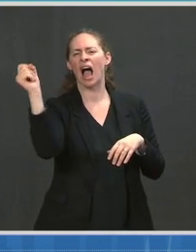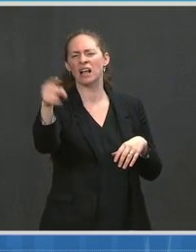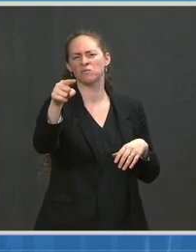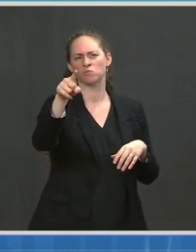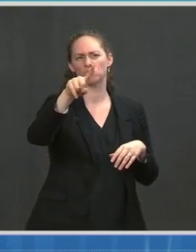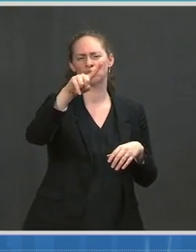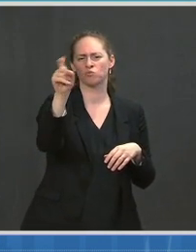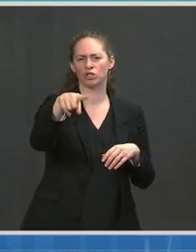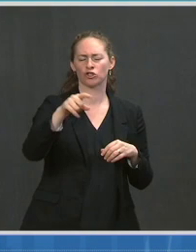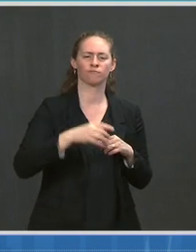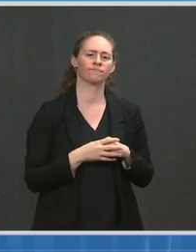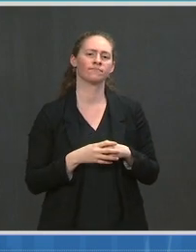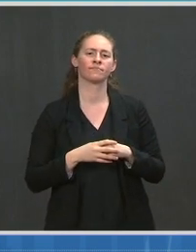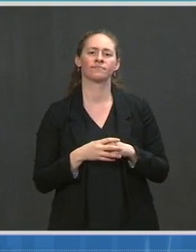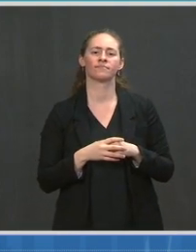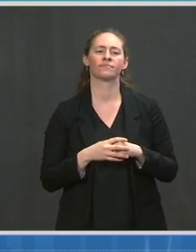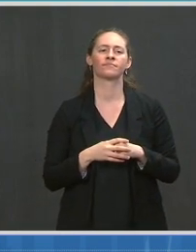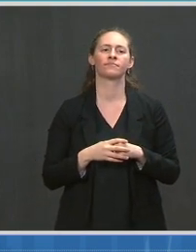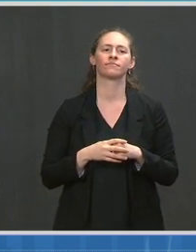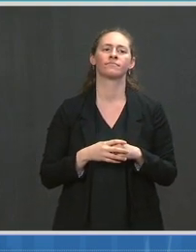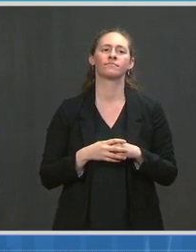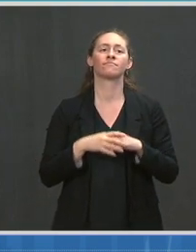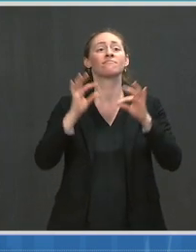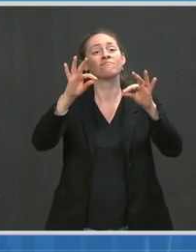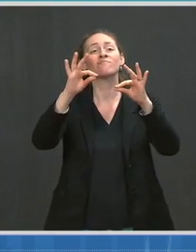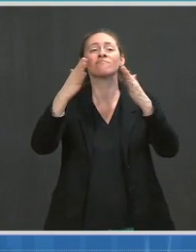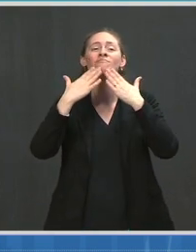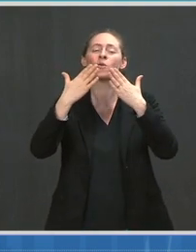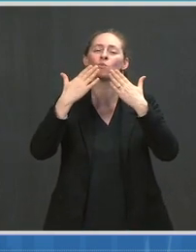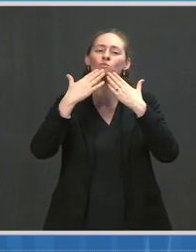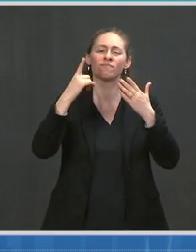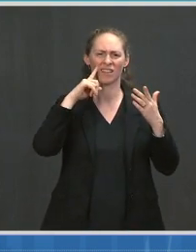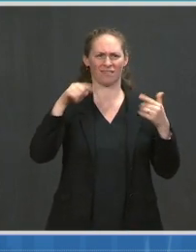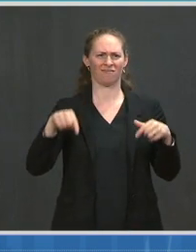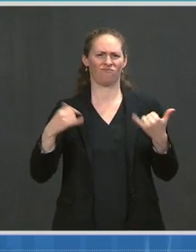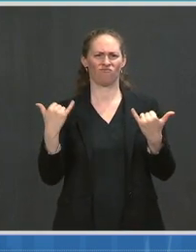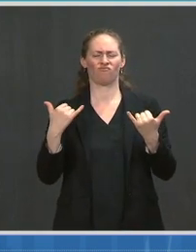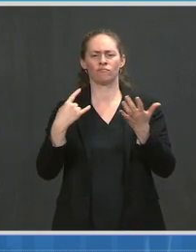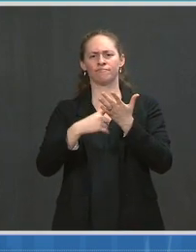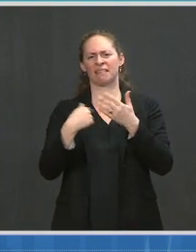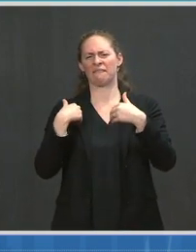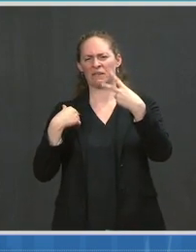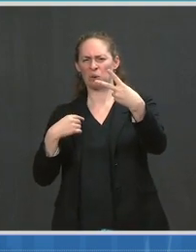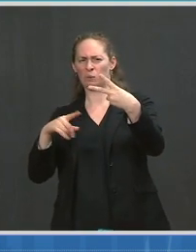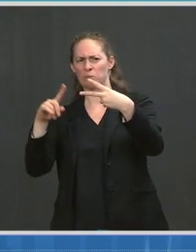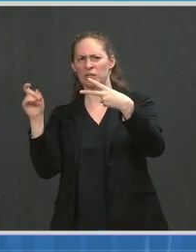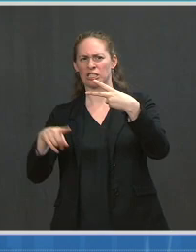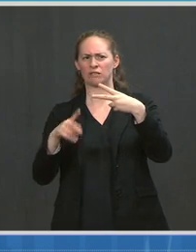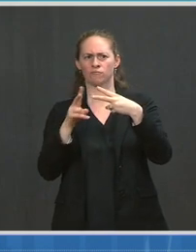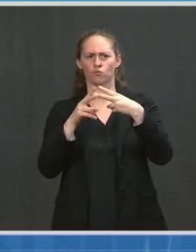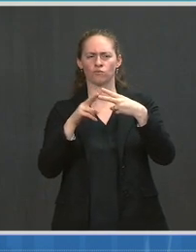The Press: Thanks very much for doing this. Two questions. One, Jeff, on those J&J numbers that you just announced, the 11 million,